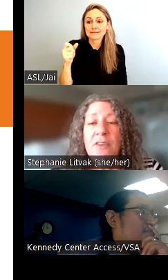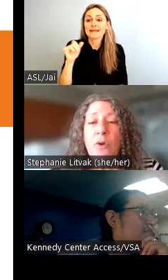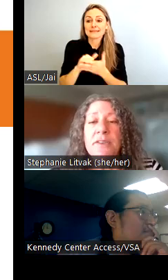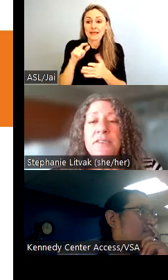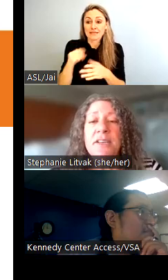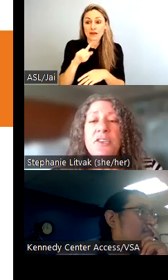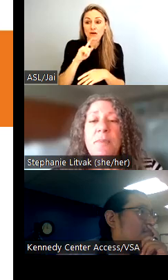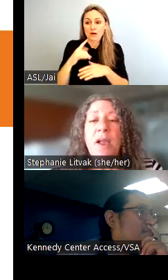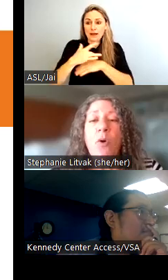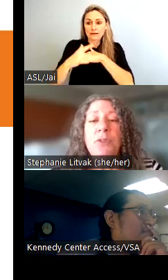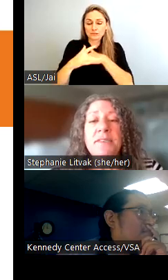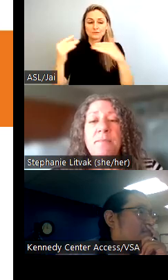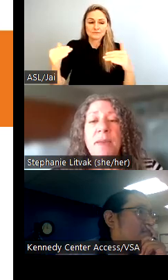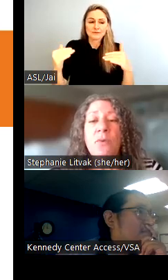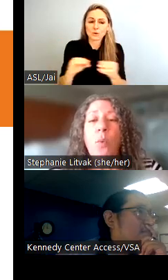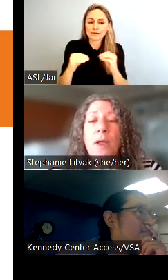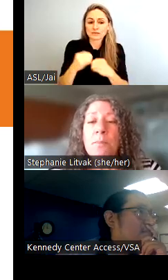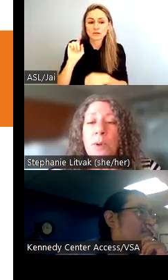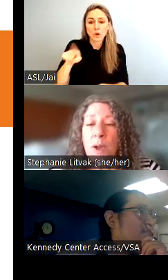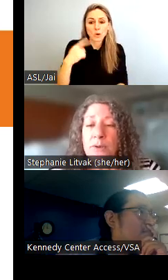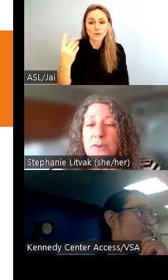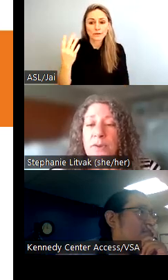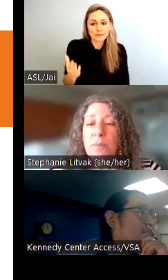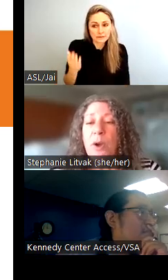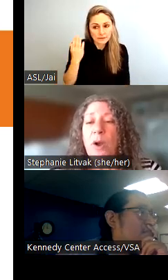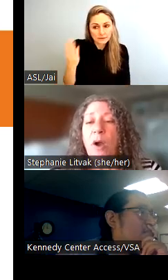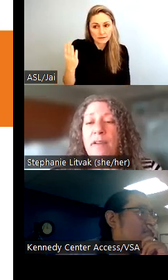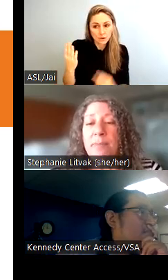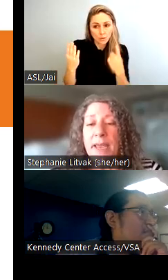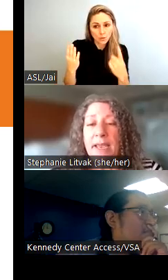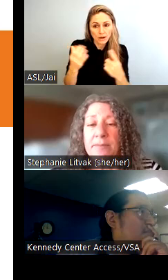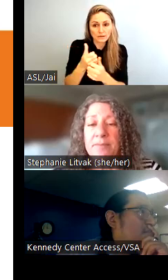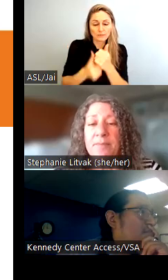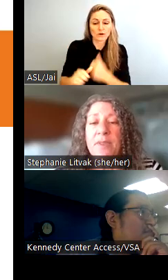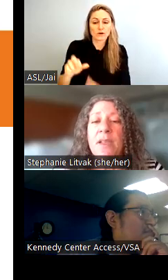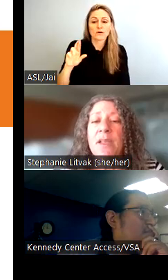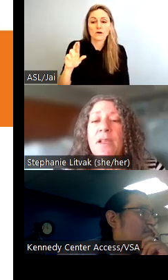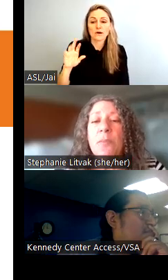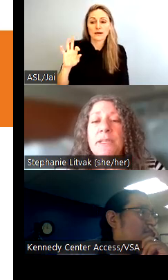An organization may only submit one proposal per RFP.